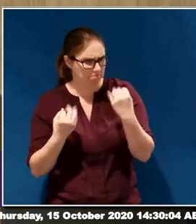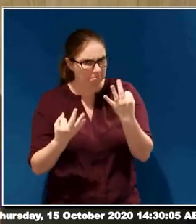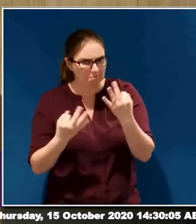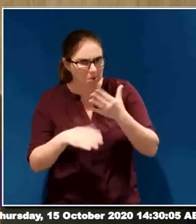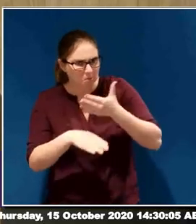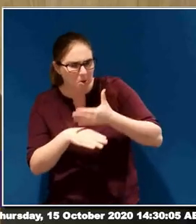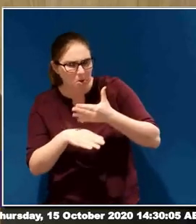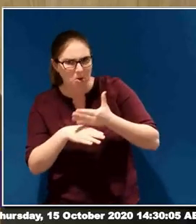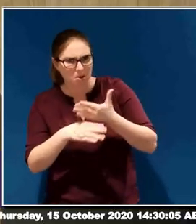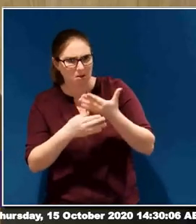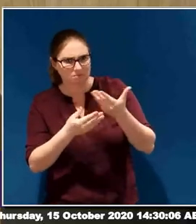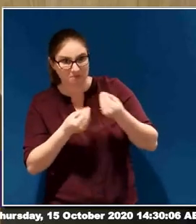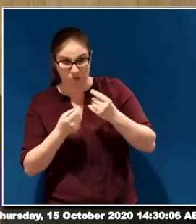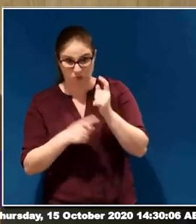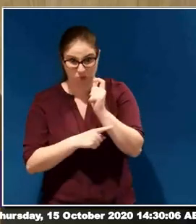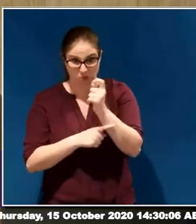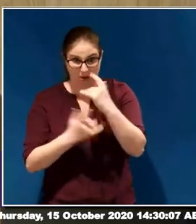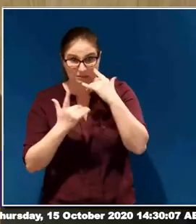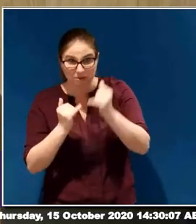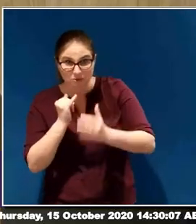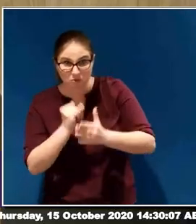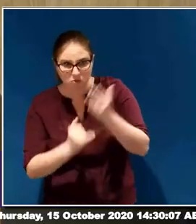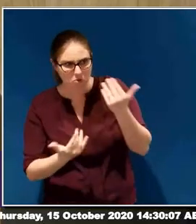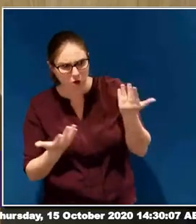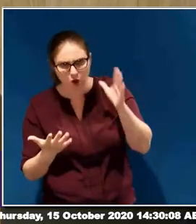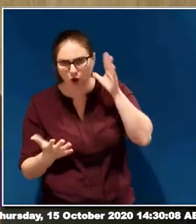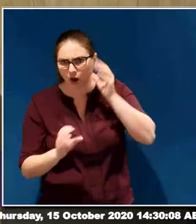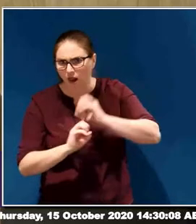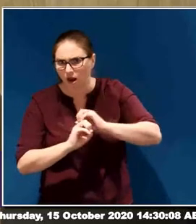And they say, "We've rung, we've asked, can you help us?"